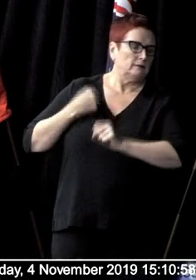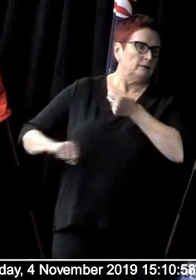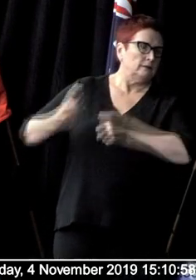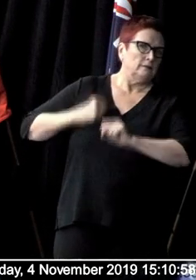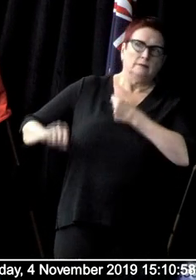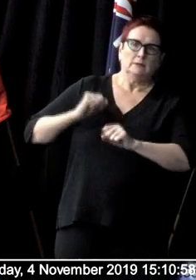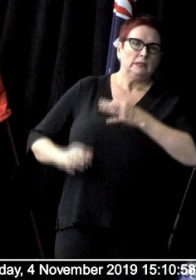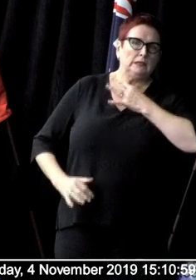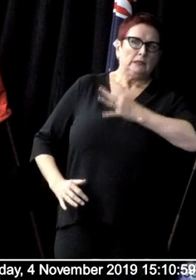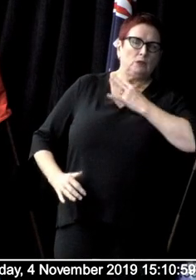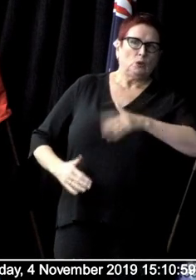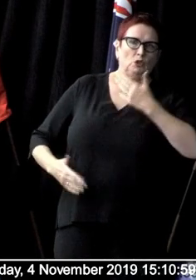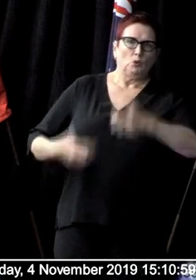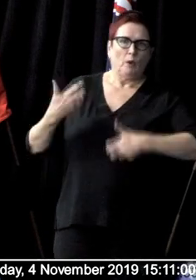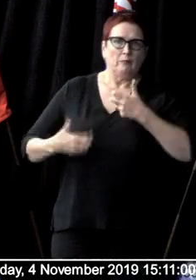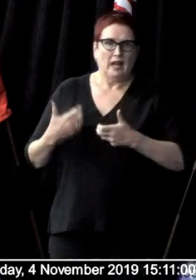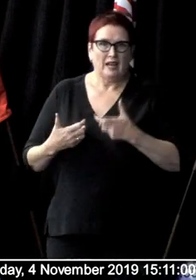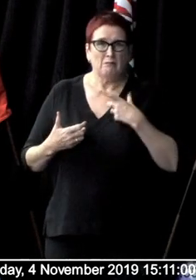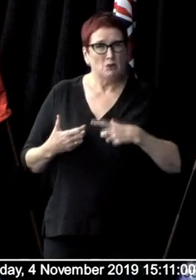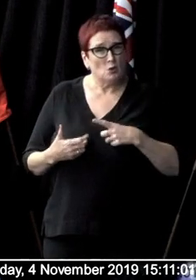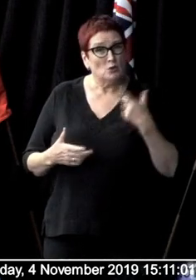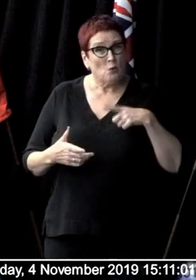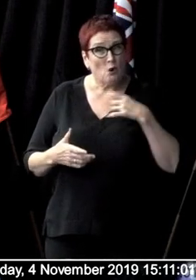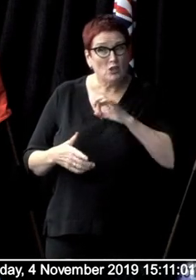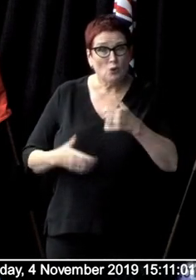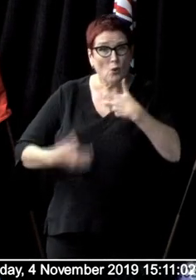make their child more vulnerable to exclusion.